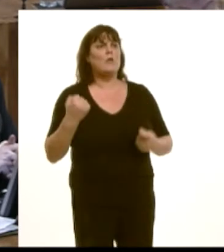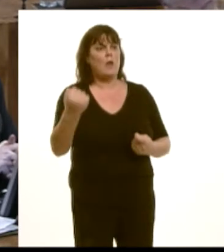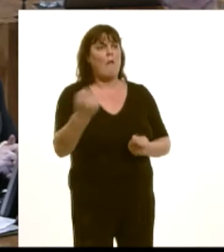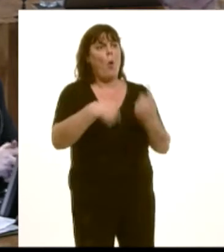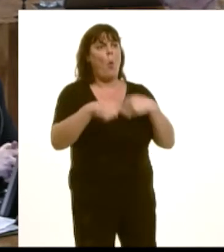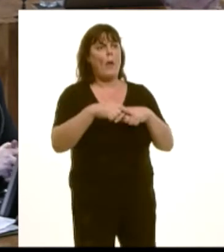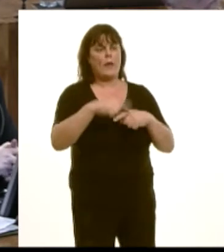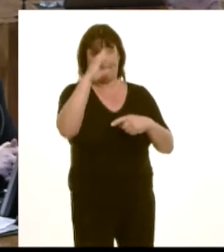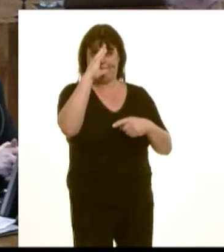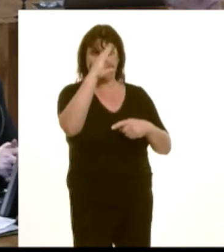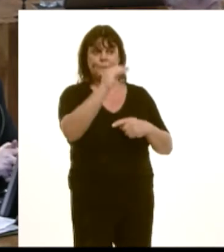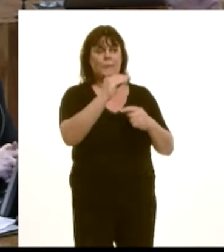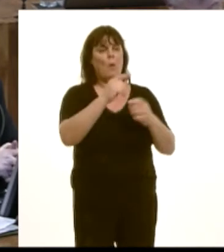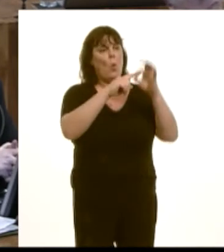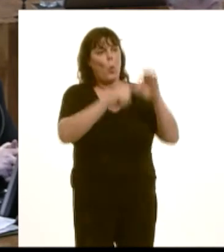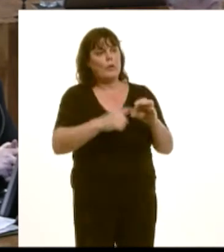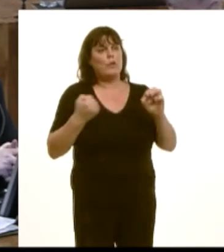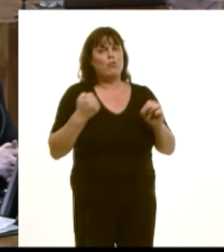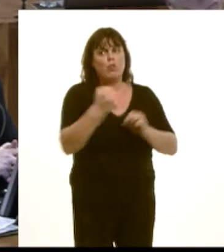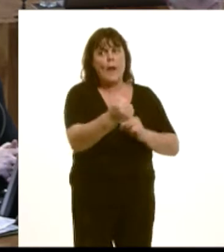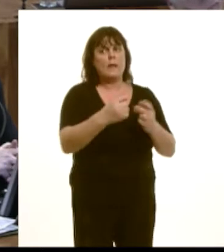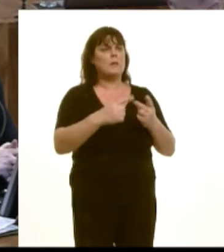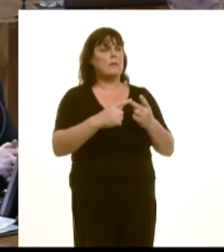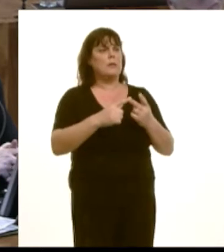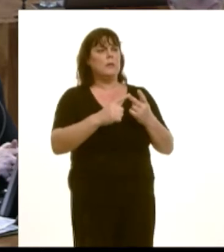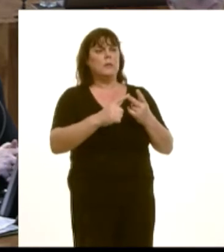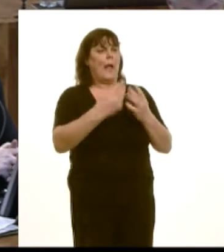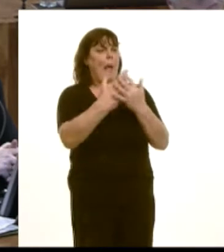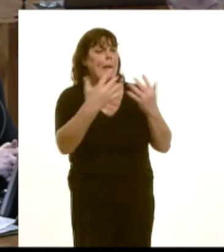the nature of the rolling stock, the nature of the services, of course, and what the overall